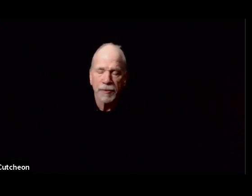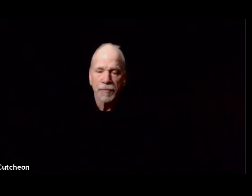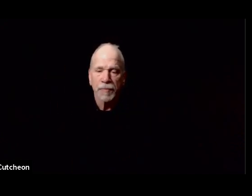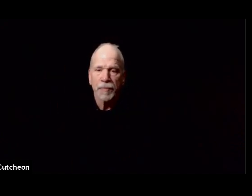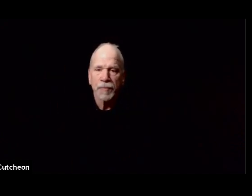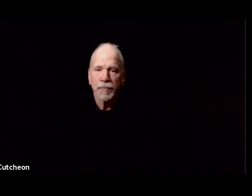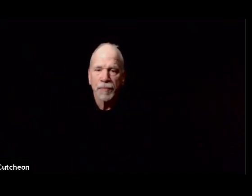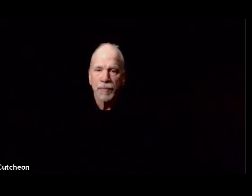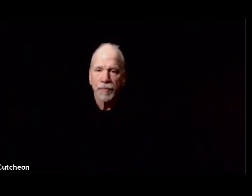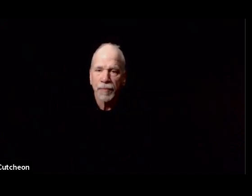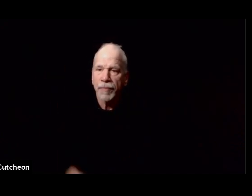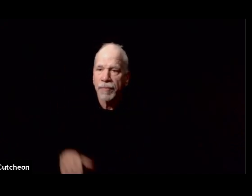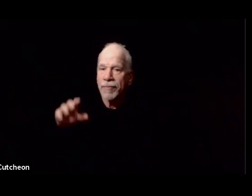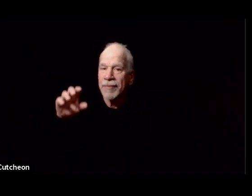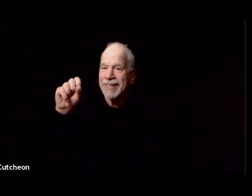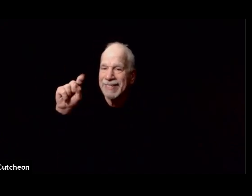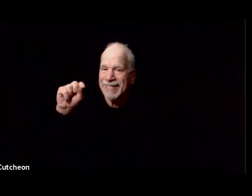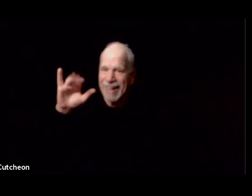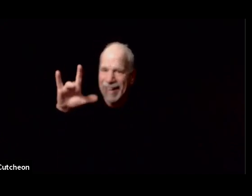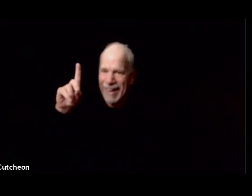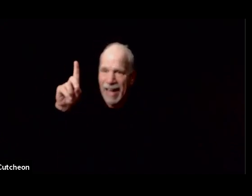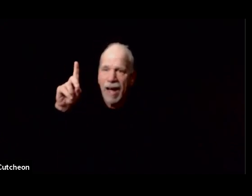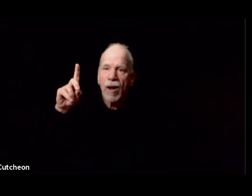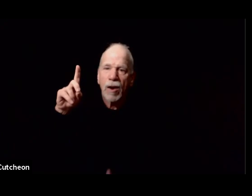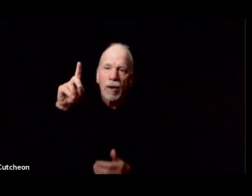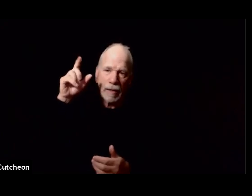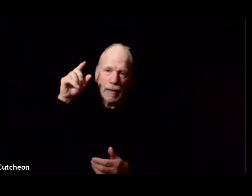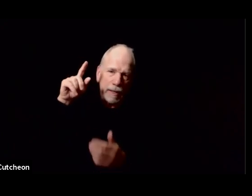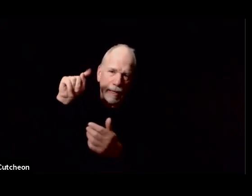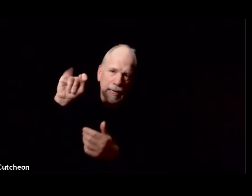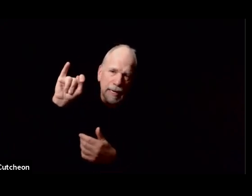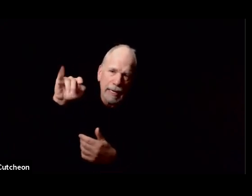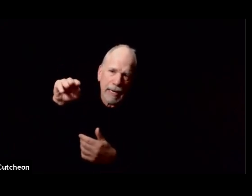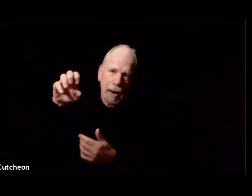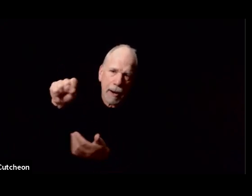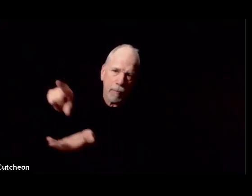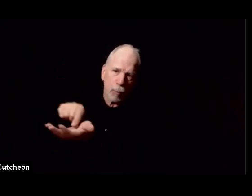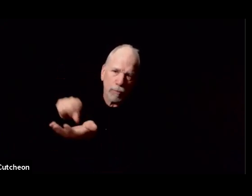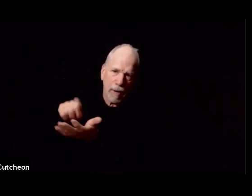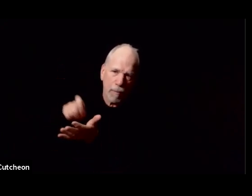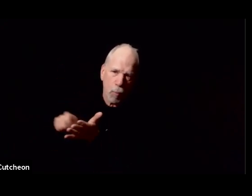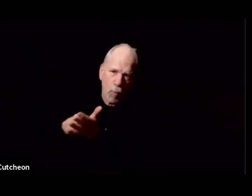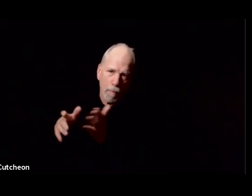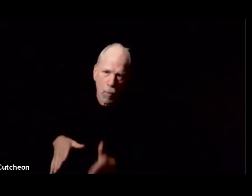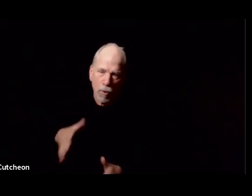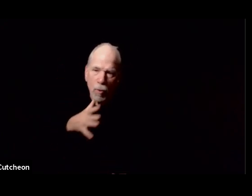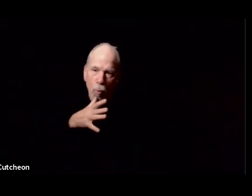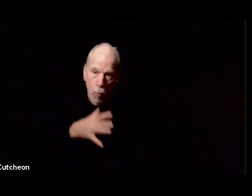St. Cloud Times: Hi, thanks. Yeah I was wondering if there is a particular threshold for when